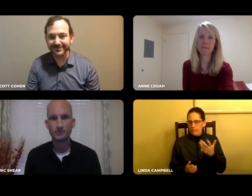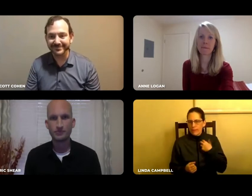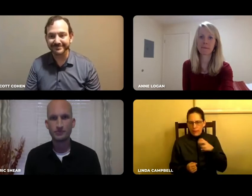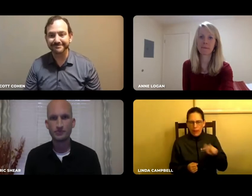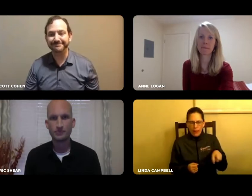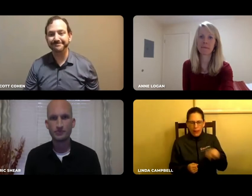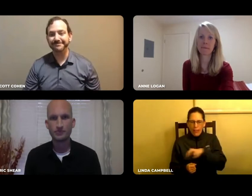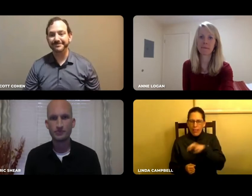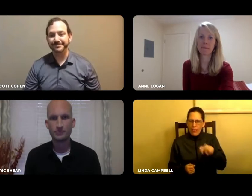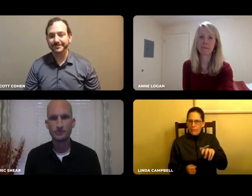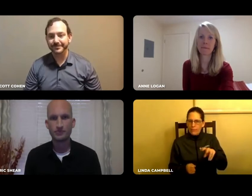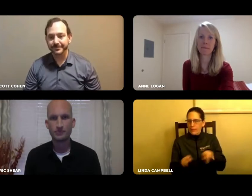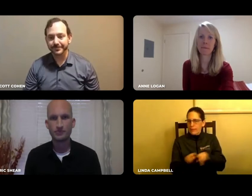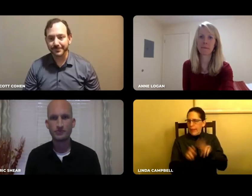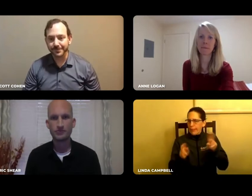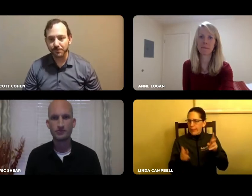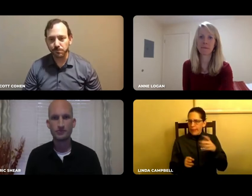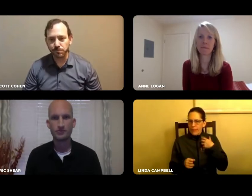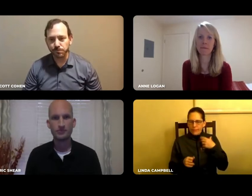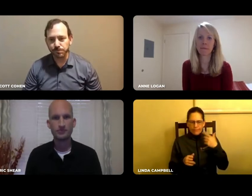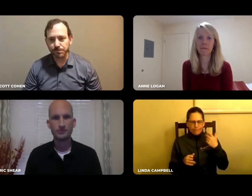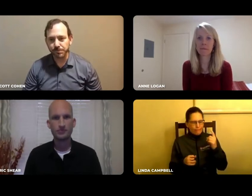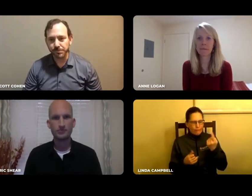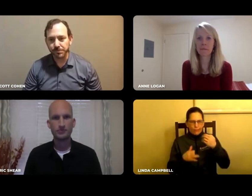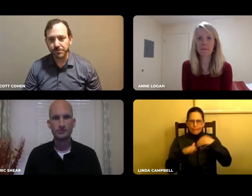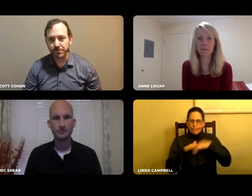For me it was really my love of water.